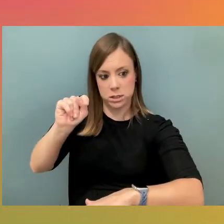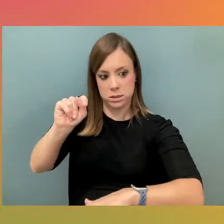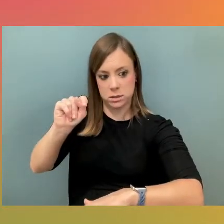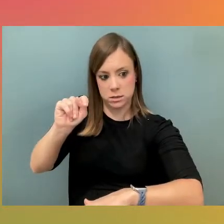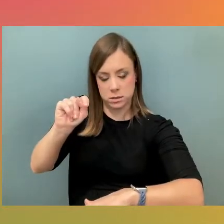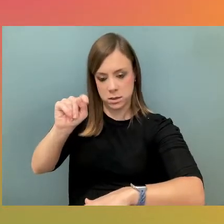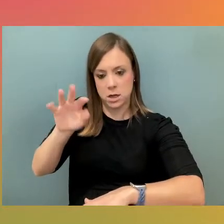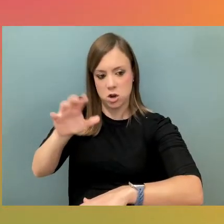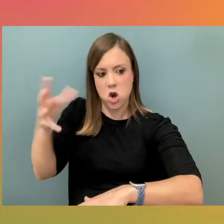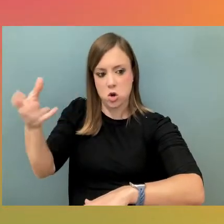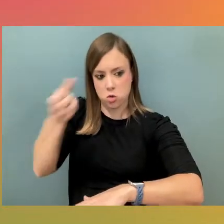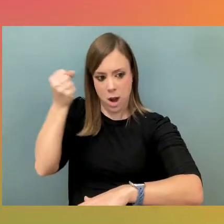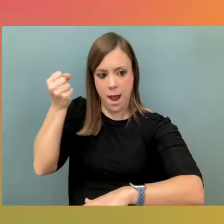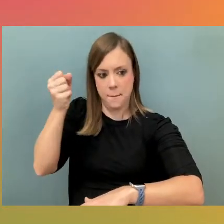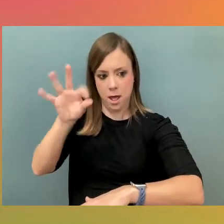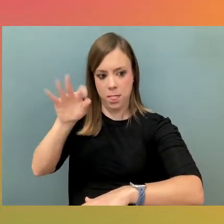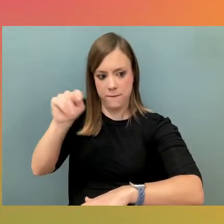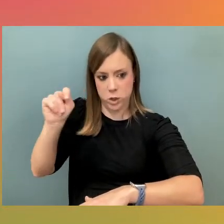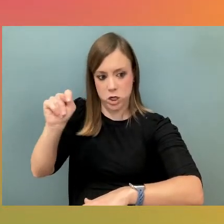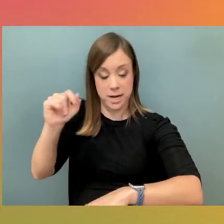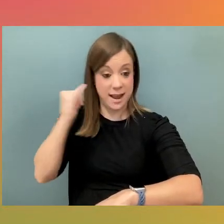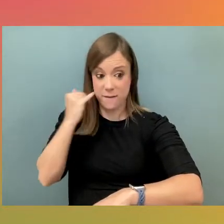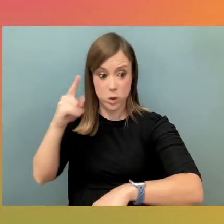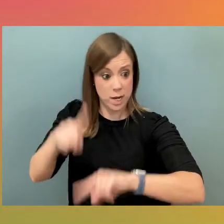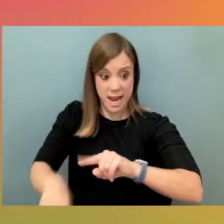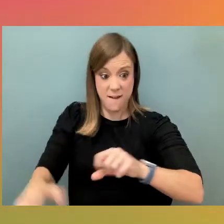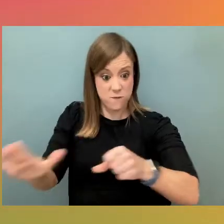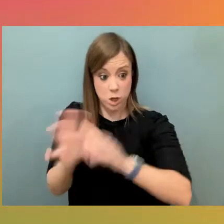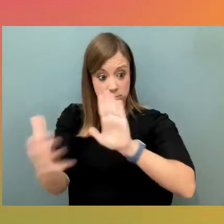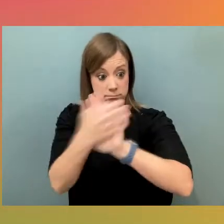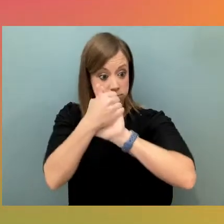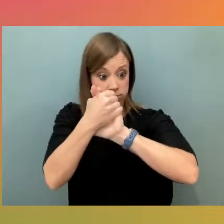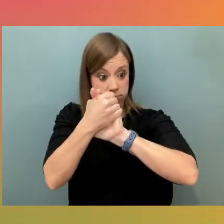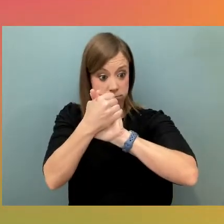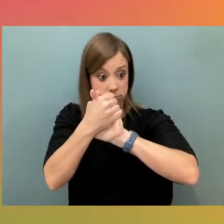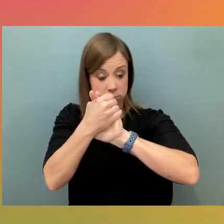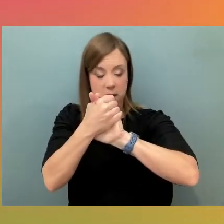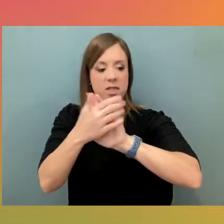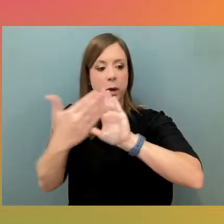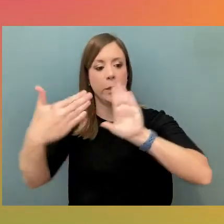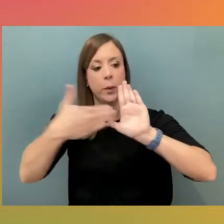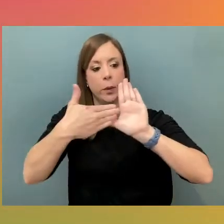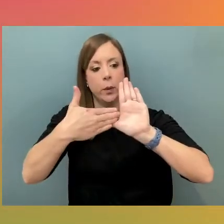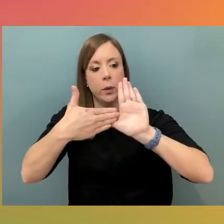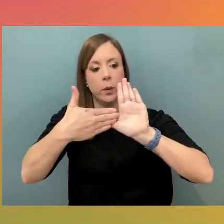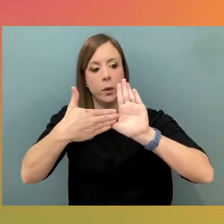THE RIGHT. THUMB POINTS UP THE WHOLE WAY, CATCH THE INSIDE OF YOUR FOOT. IF YOU HAVE DON'T CATCH YOUR